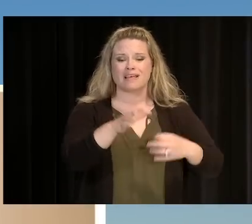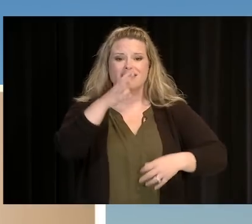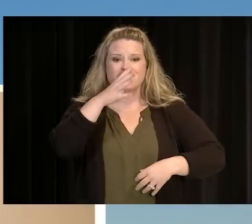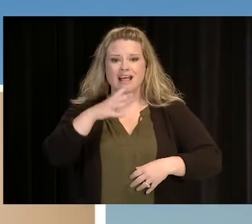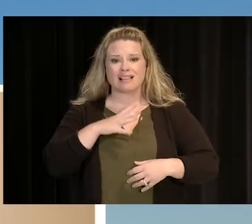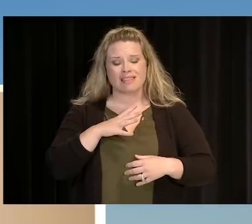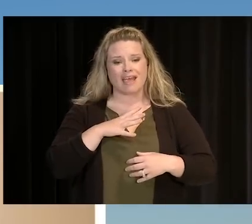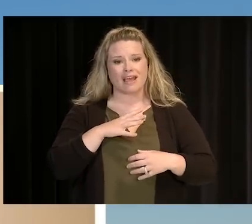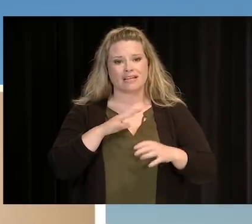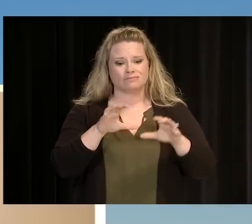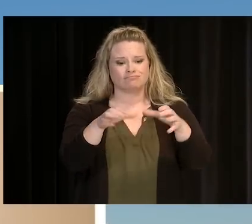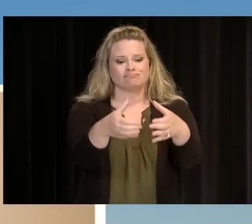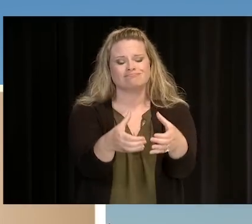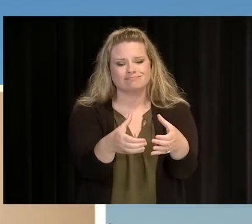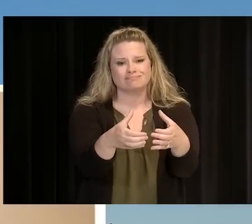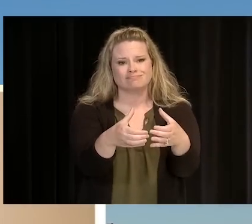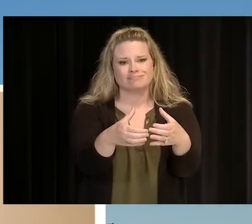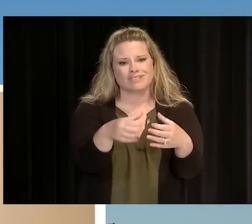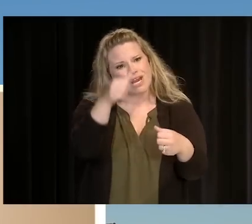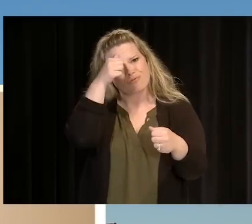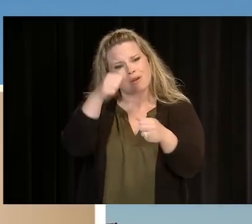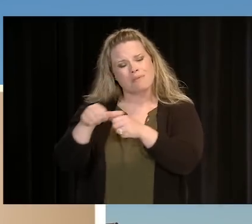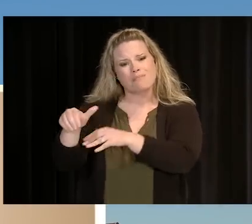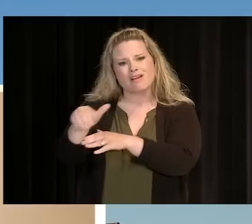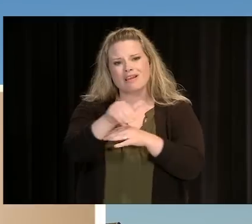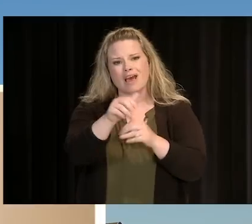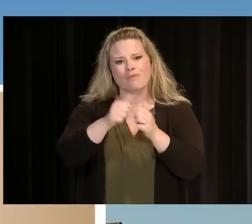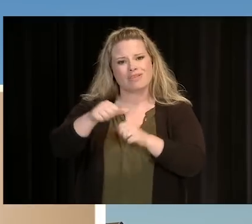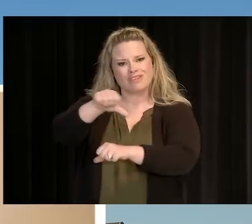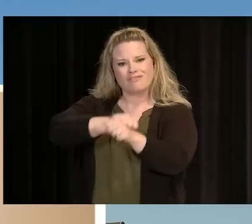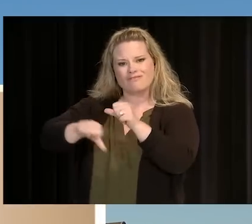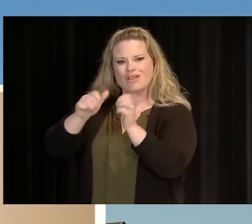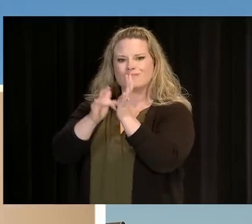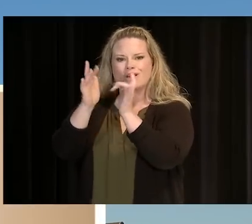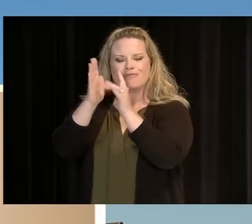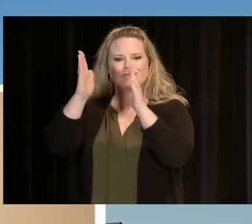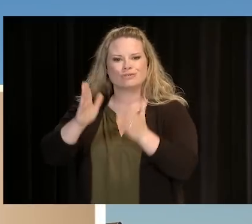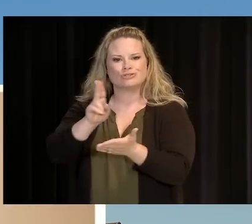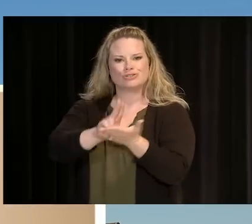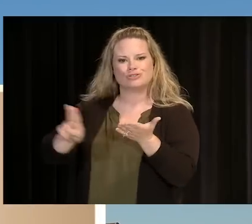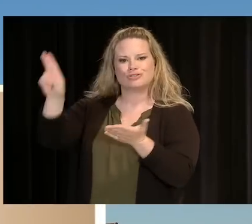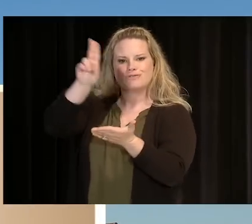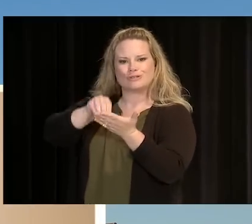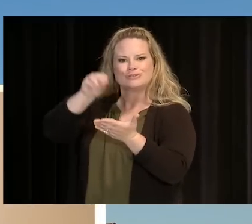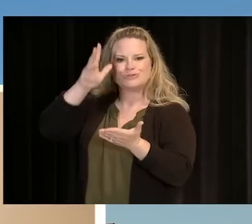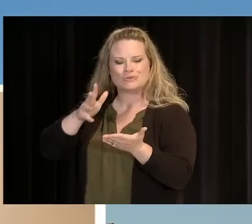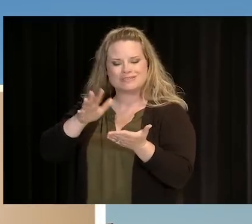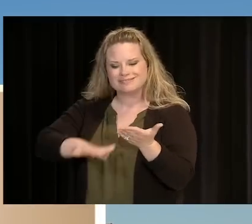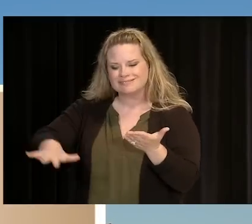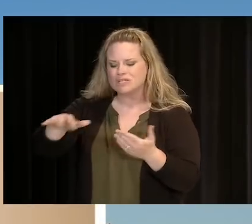MY DAYS WITH THE LADIES OF THE WOMEN'S INITIATIVE NETWORK, MY UNFORGETTABLE NIGHTS WITH THE FELLOWSHIP OF CHRISTIAN UNIVERSITY STUDENTS.